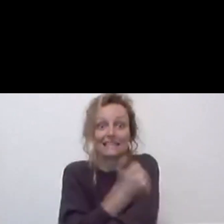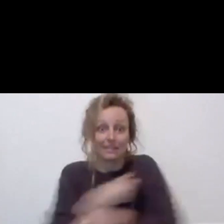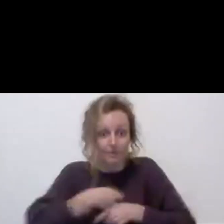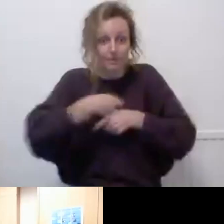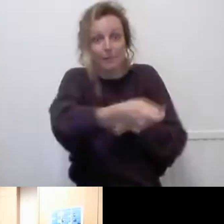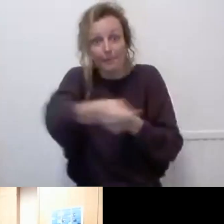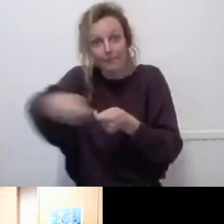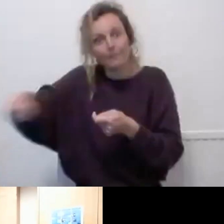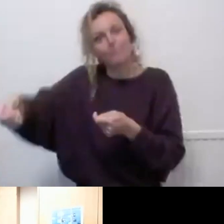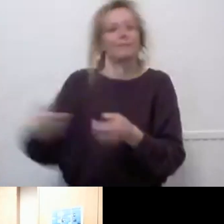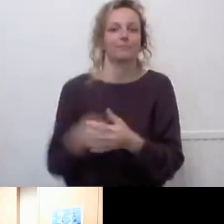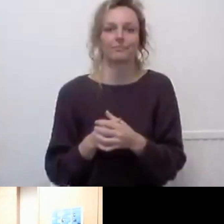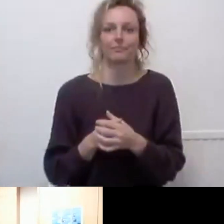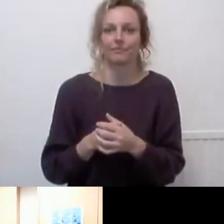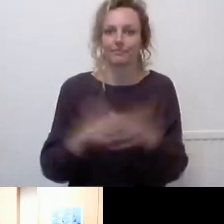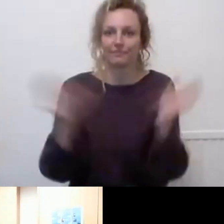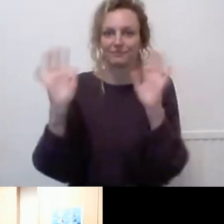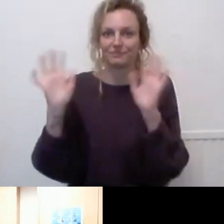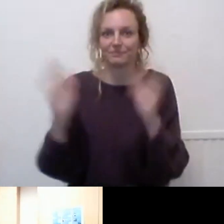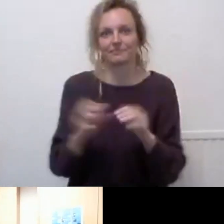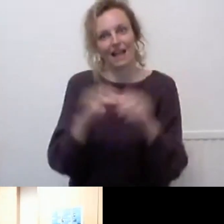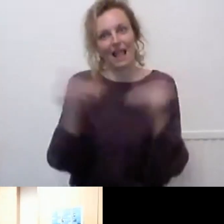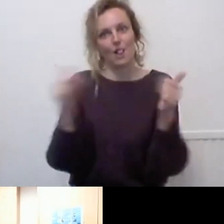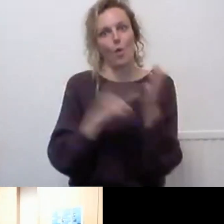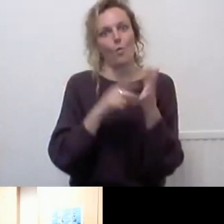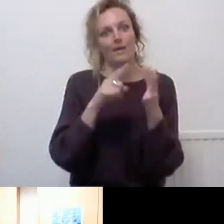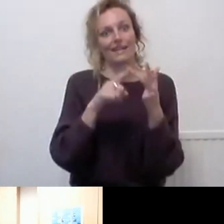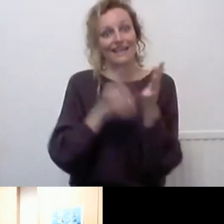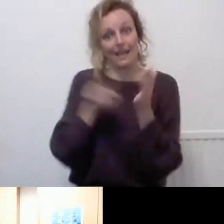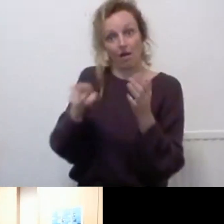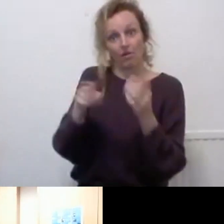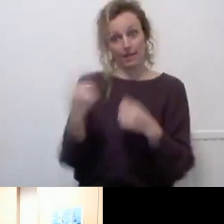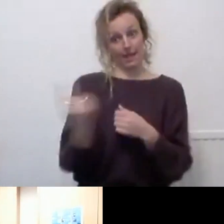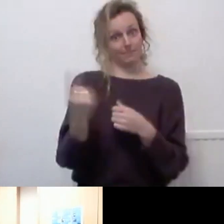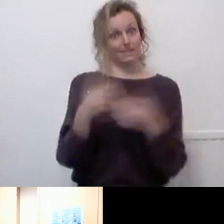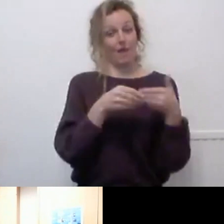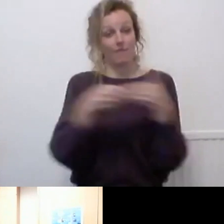nail is leading across the whole of Bristol, North Somerset and South Gloucestershire.